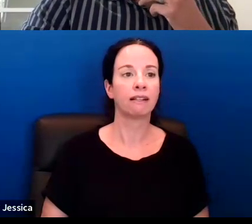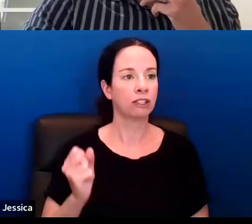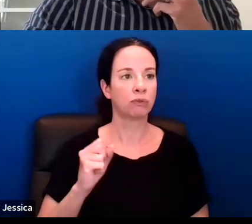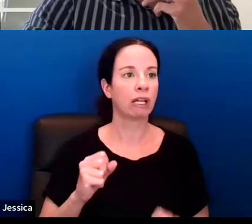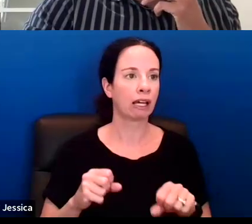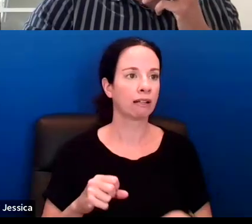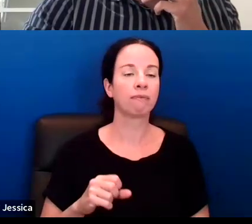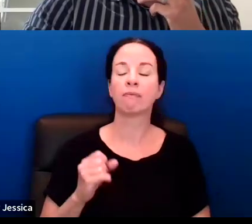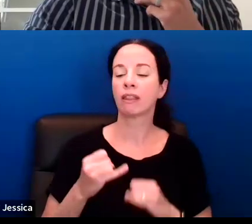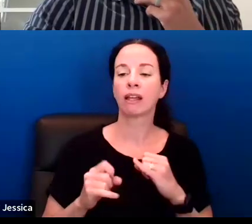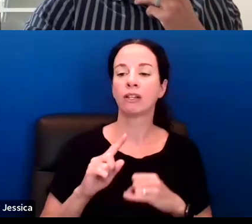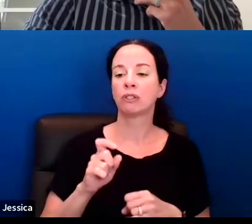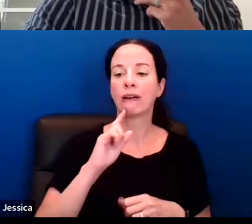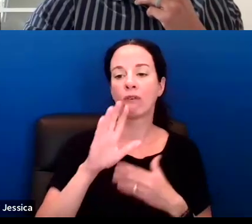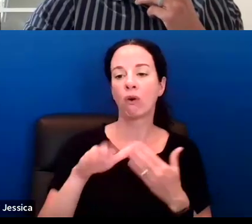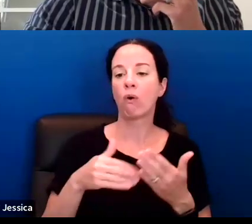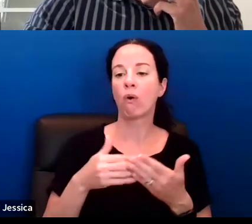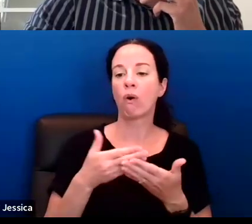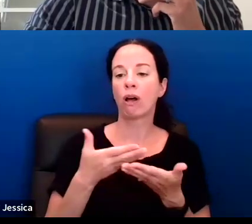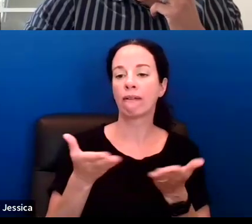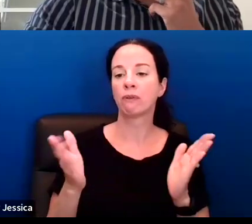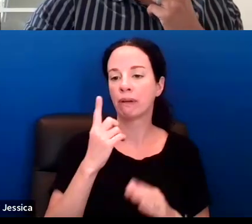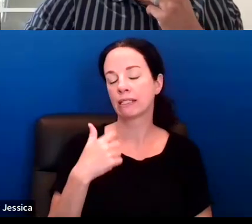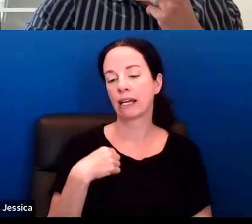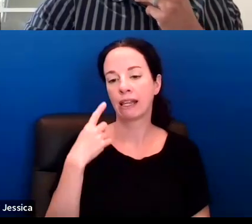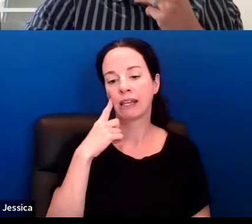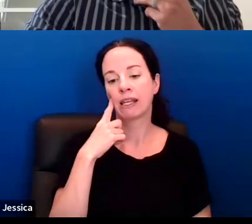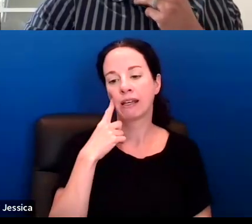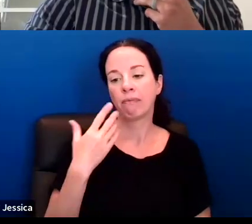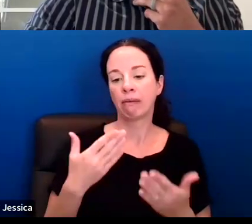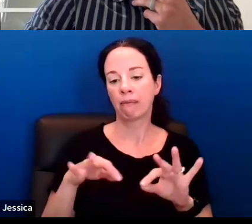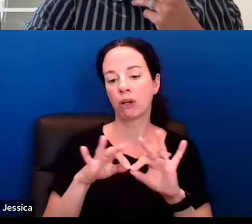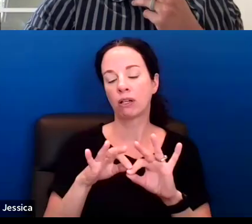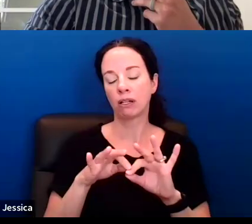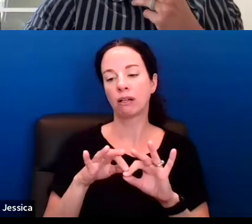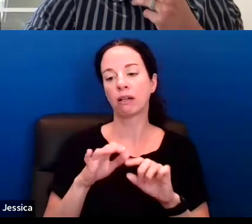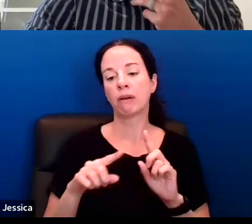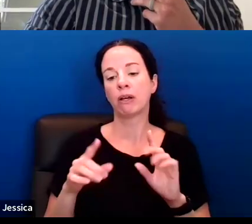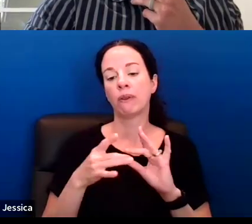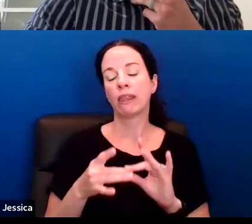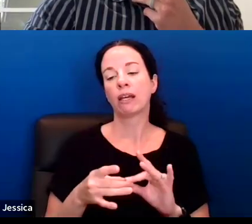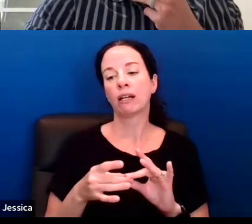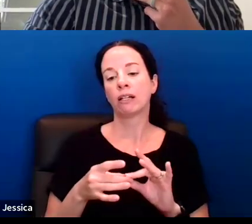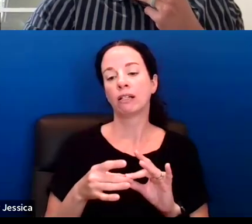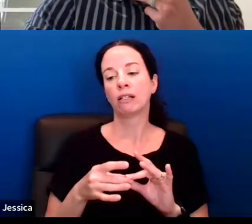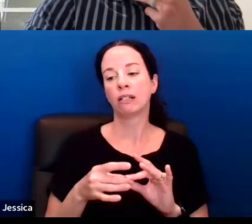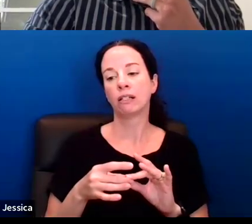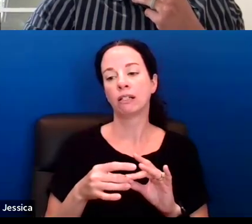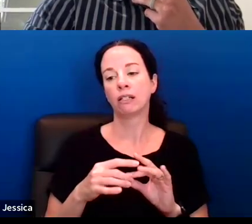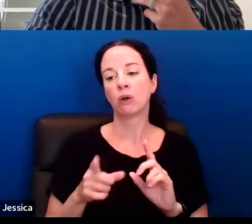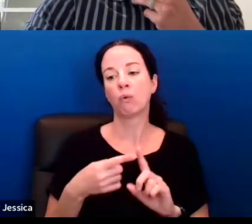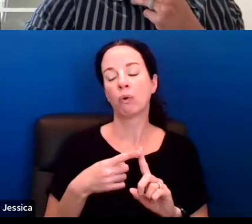Last question for all of you, because I think this would be important. In terms of when organizations